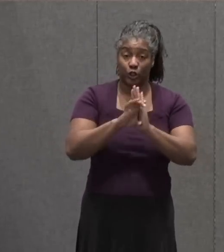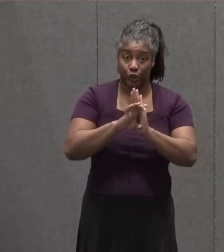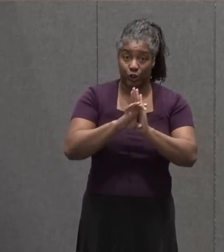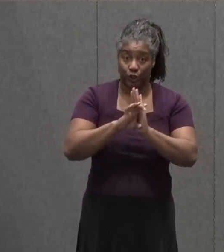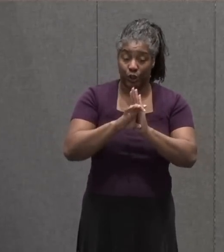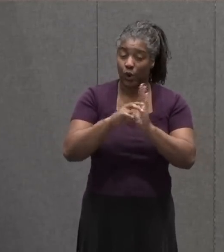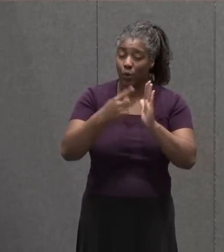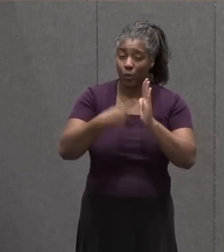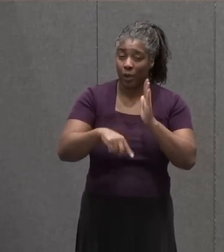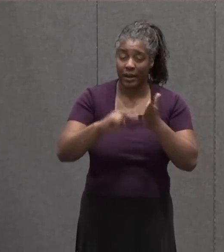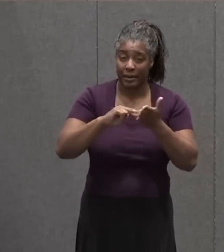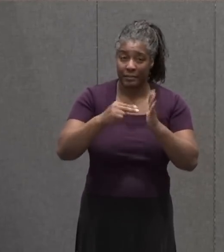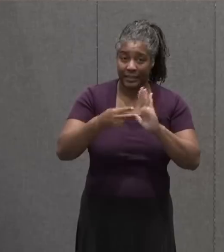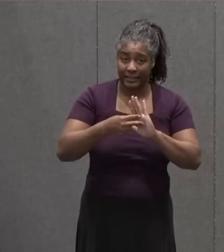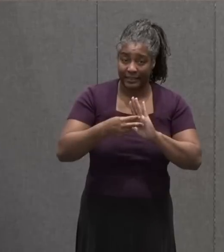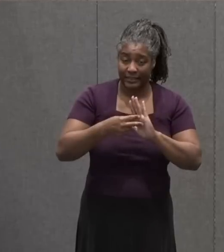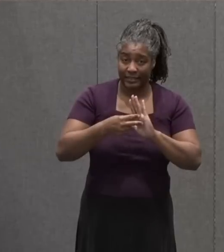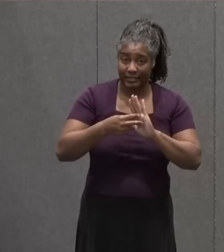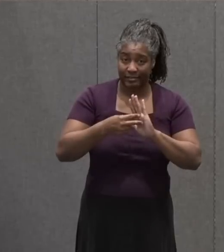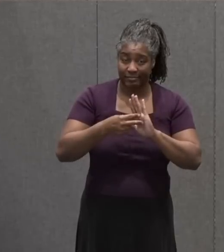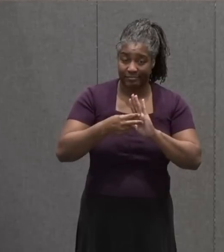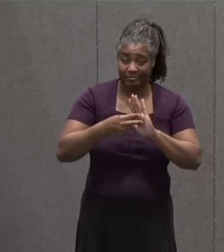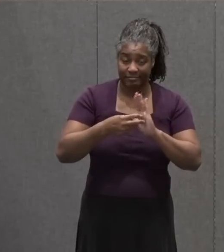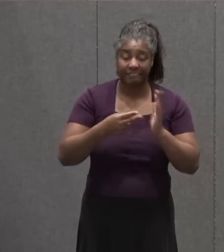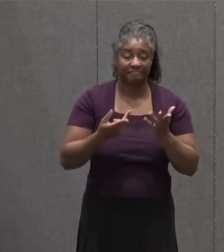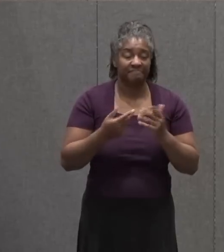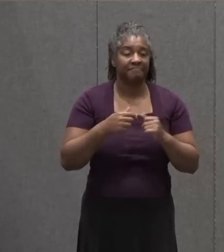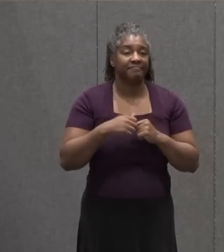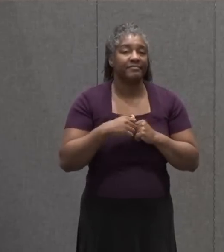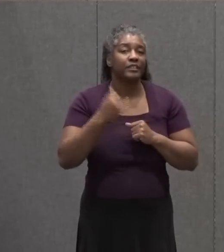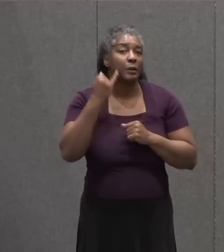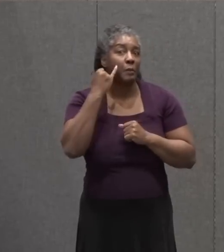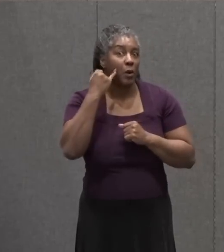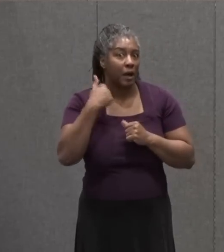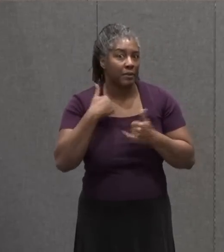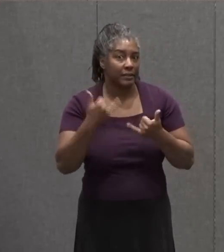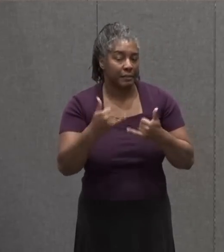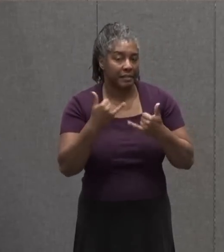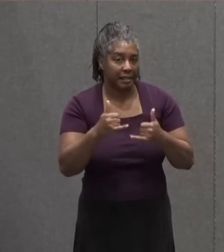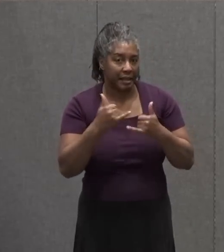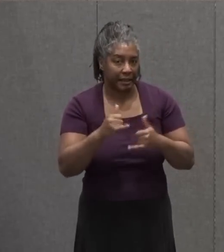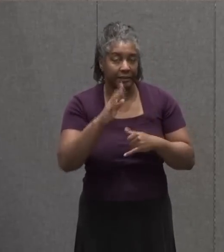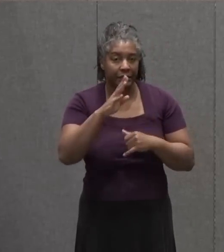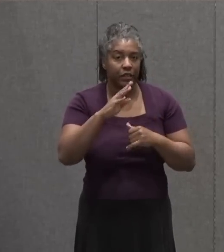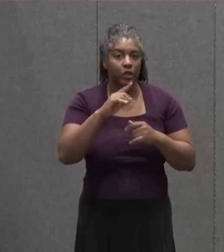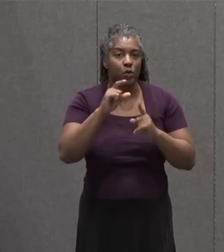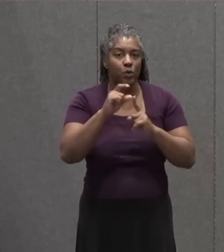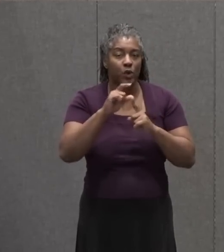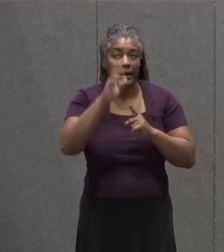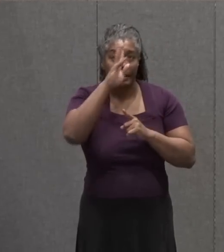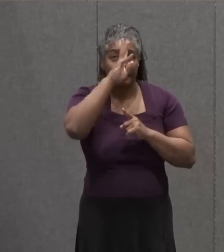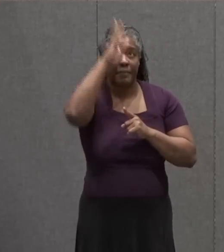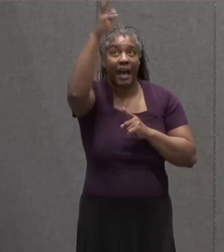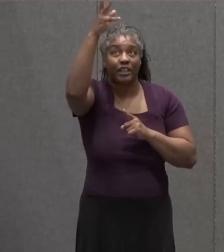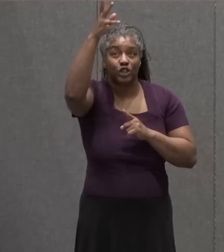I was thinking about the word imagine, if I were to make a statue of the word imagine